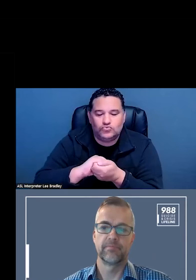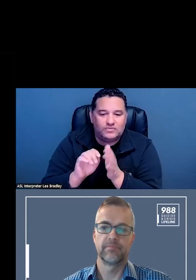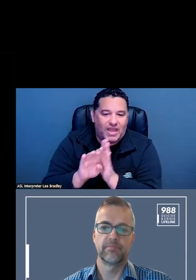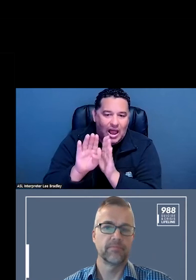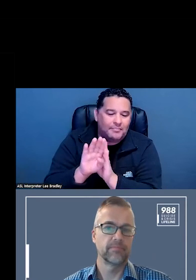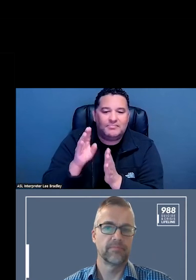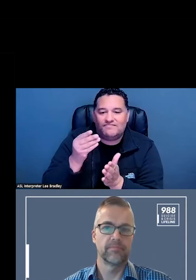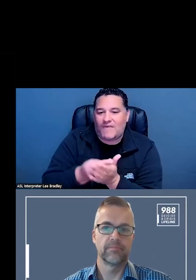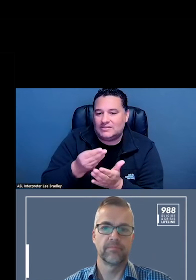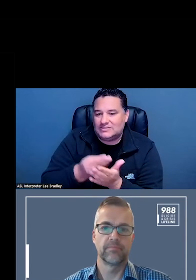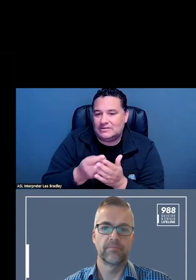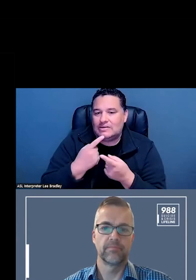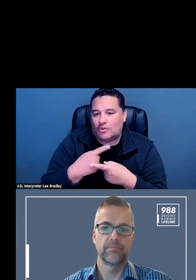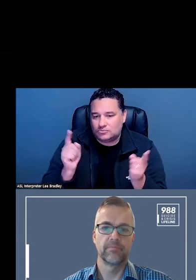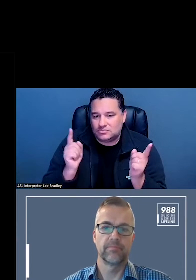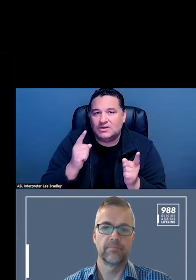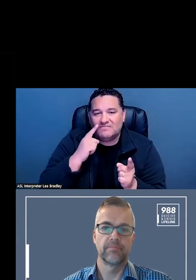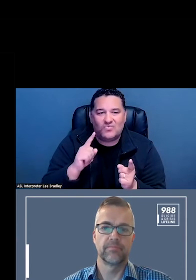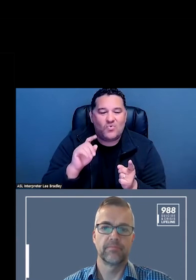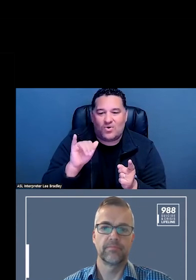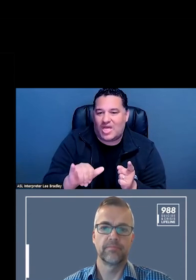MHS ARE WORKING COLLABORATIVELY, TO, TO,